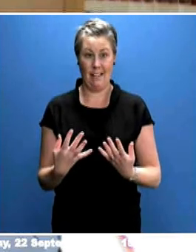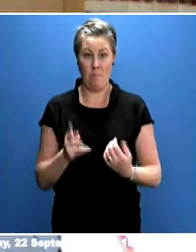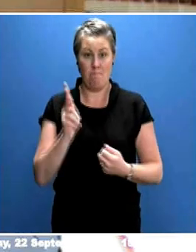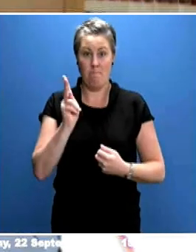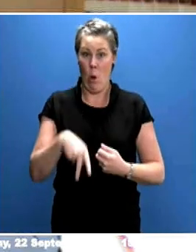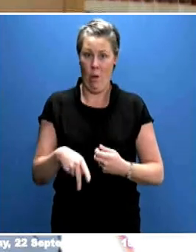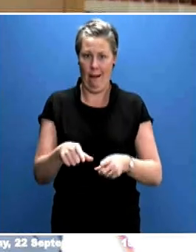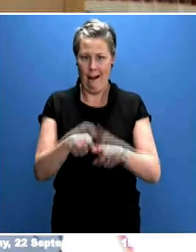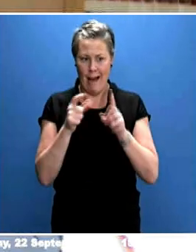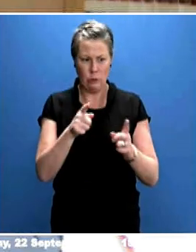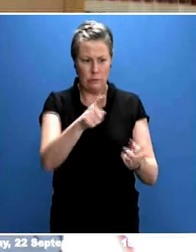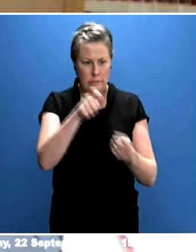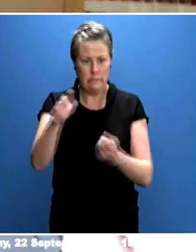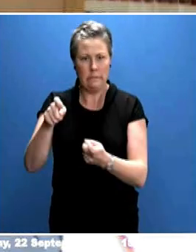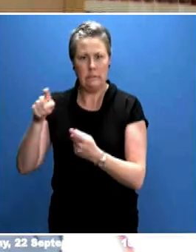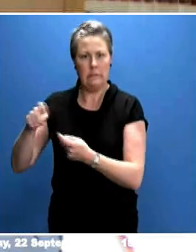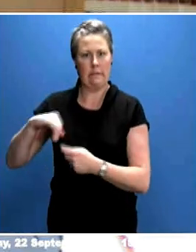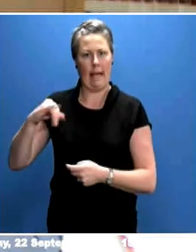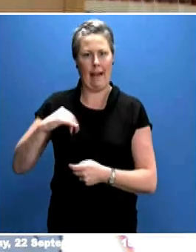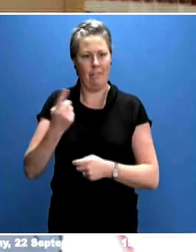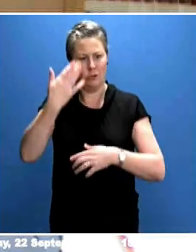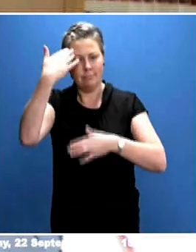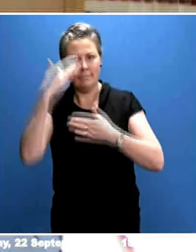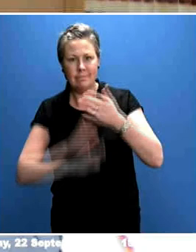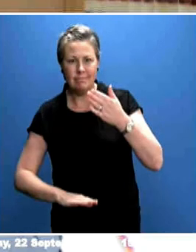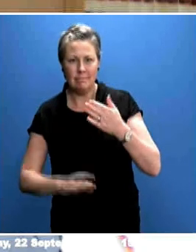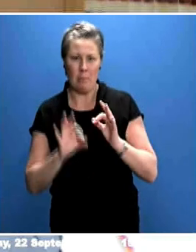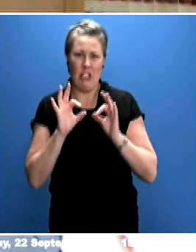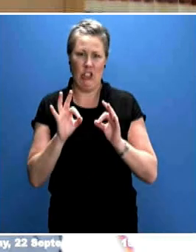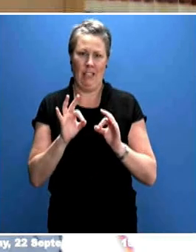moment, particularly in recent times with the impact of closed borders,